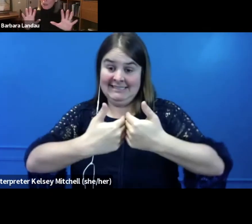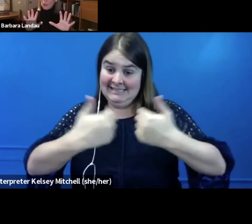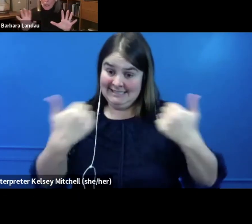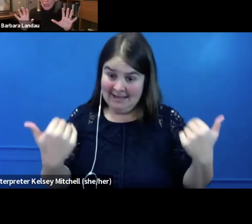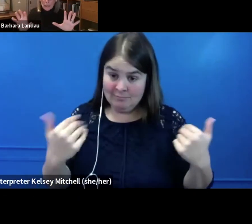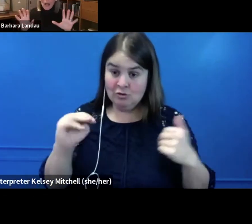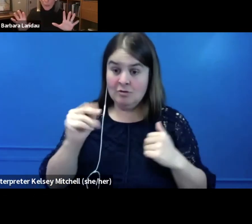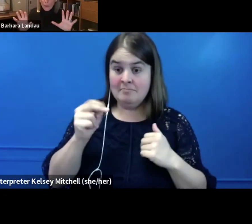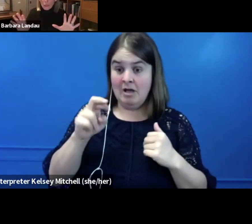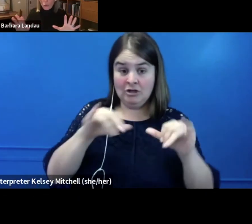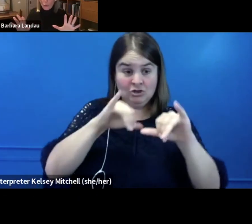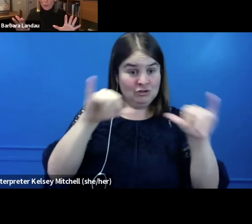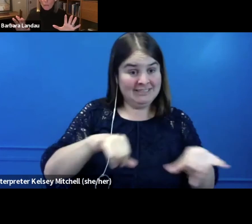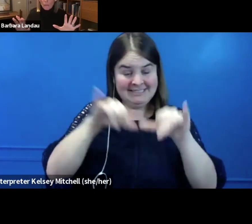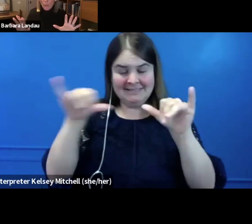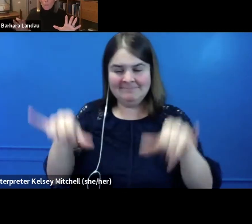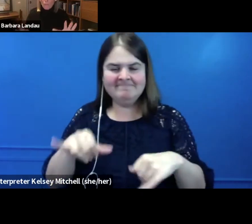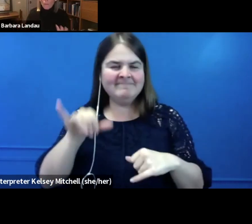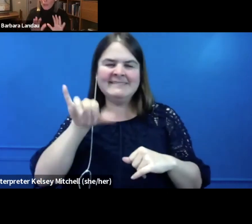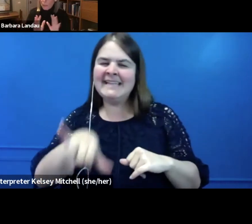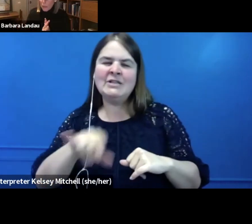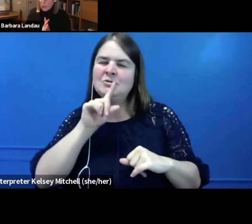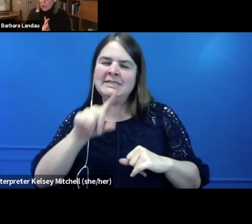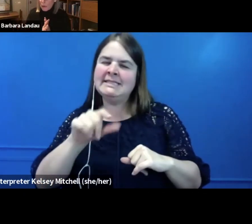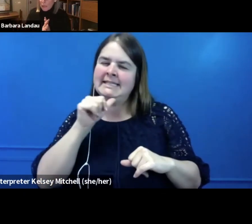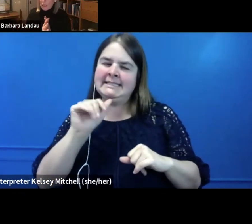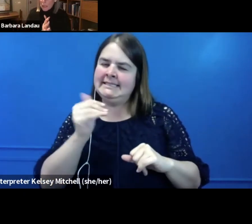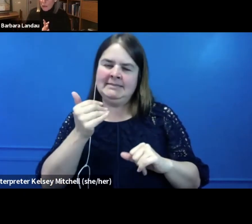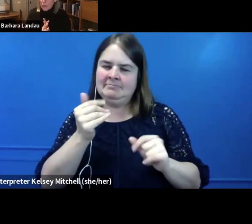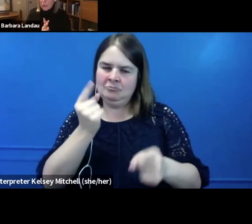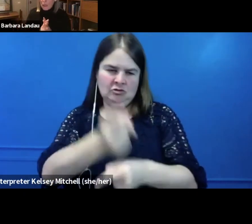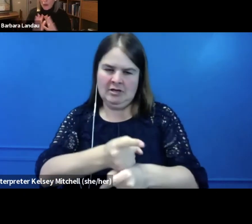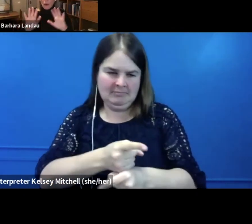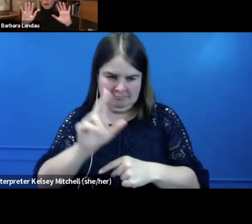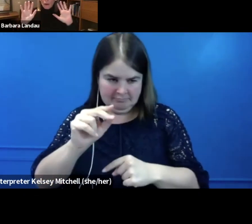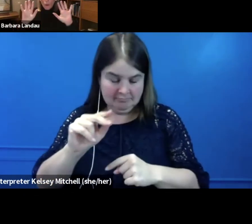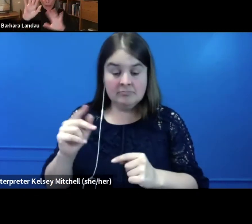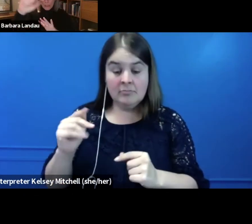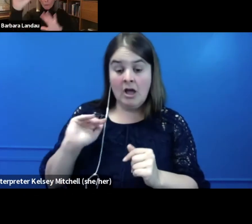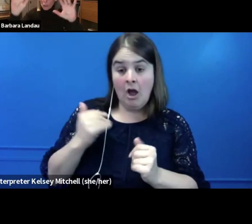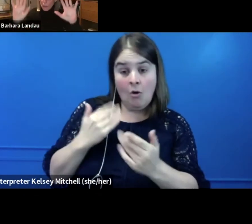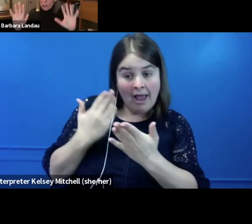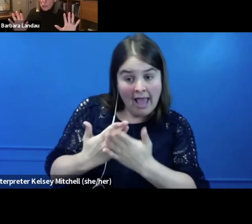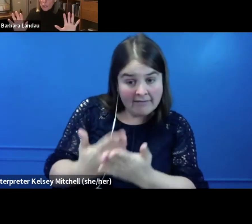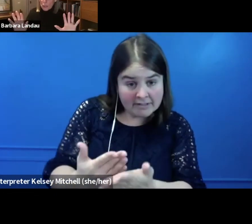looks like it's not the right story the empirical evidence tells us there